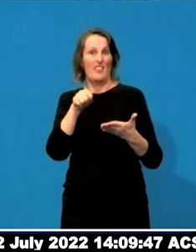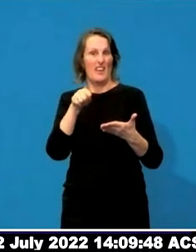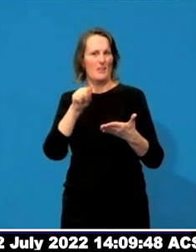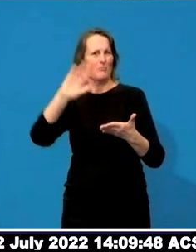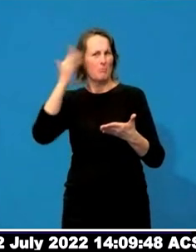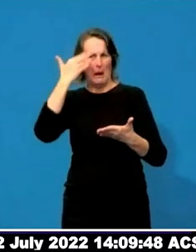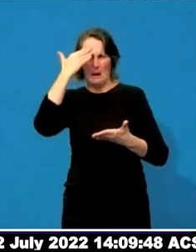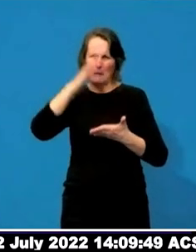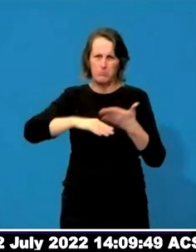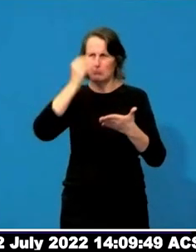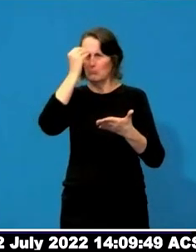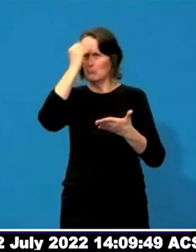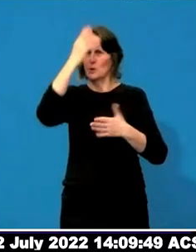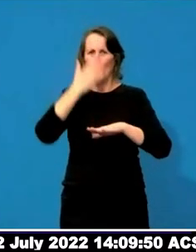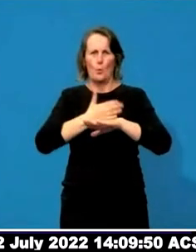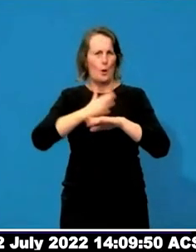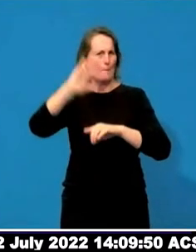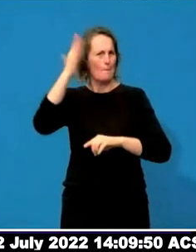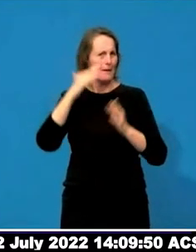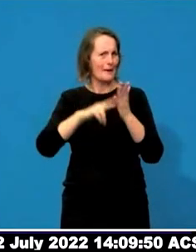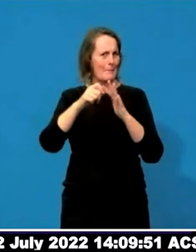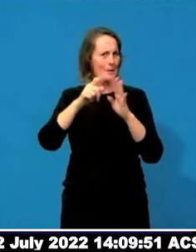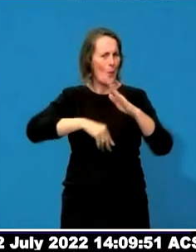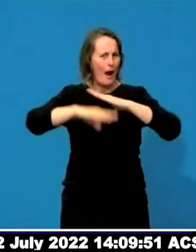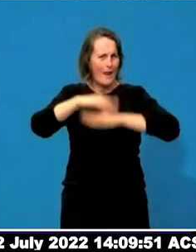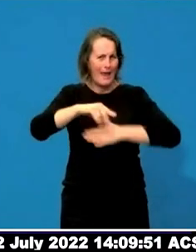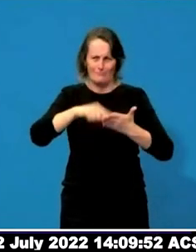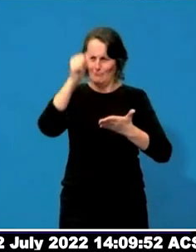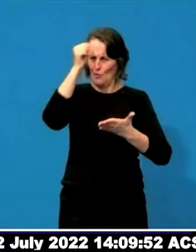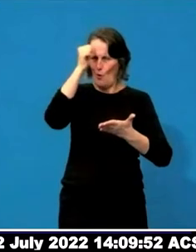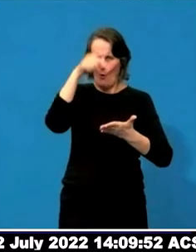working out on the Lands already and had really good staff